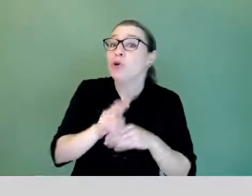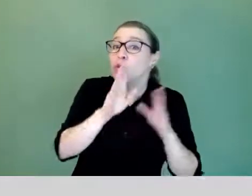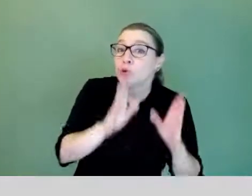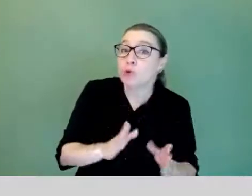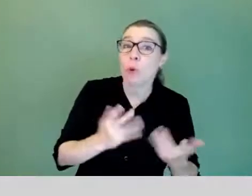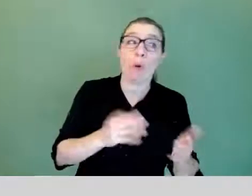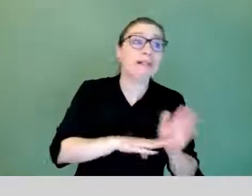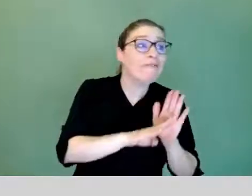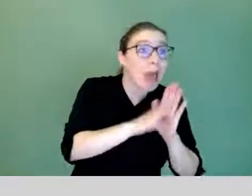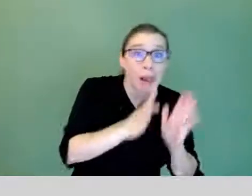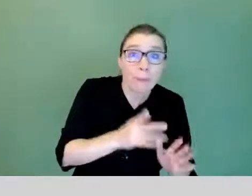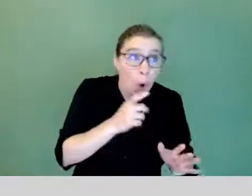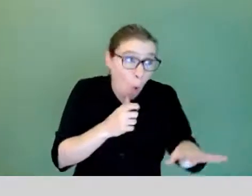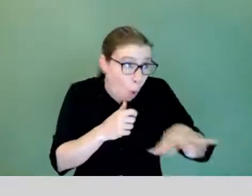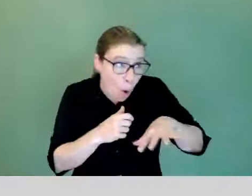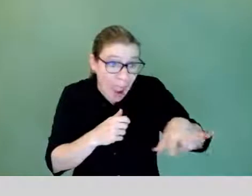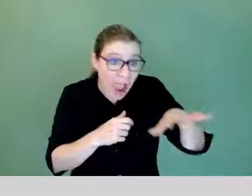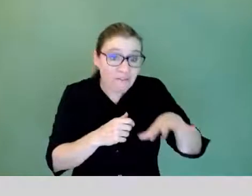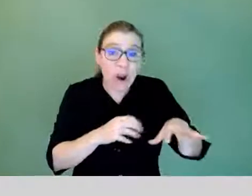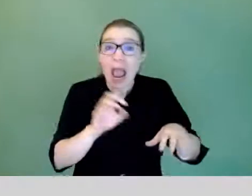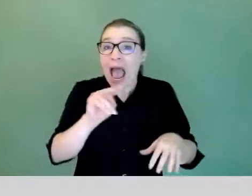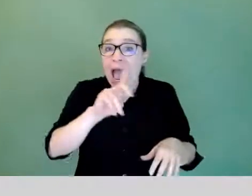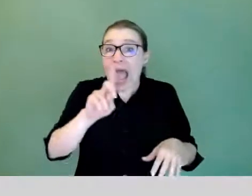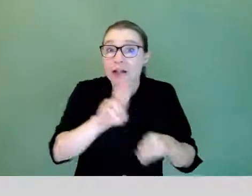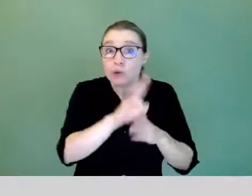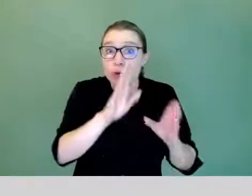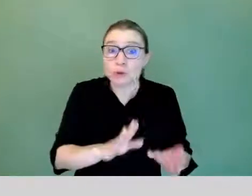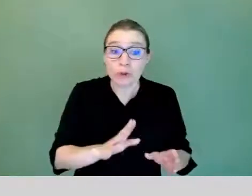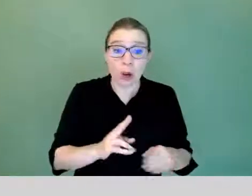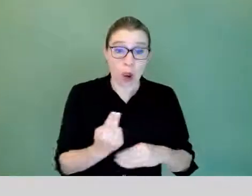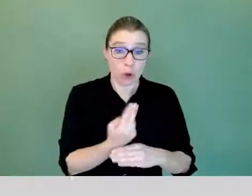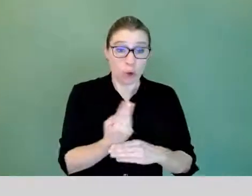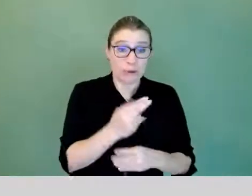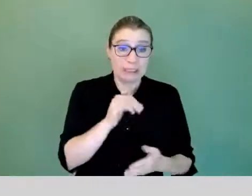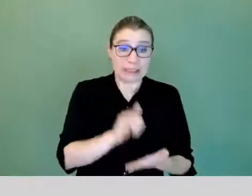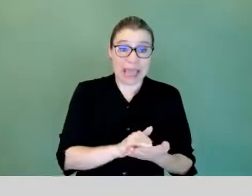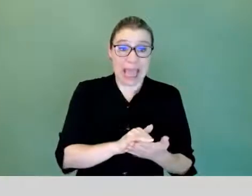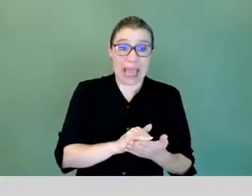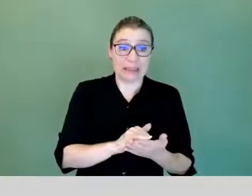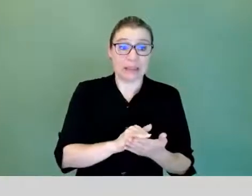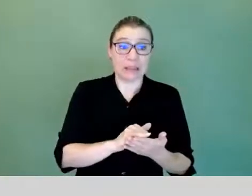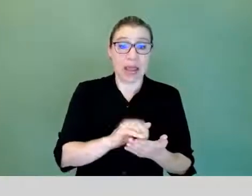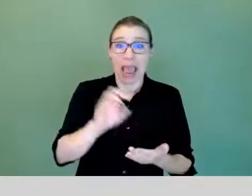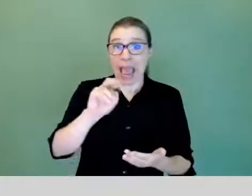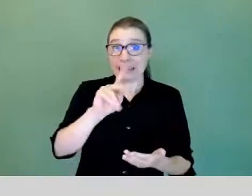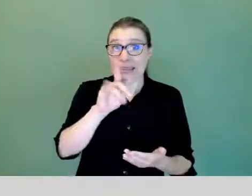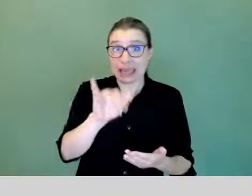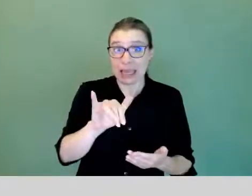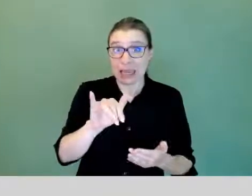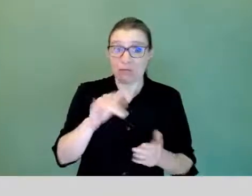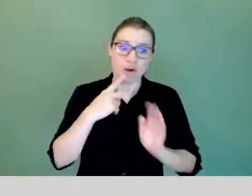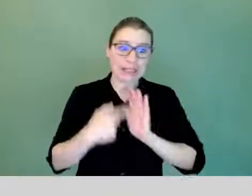or whenever the end-user uses this, this entity that is &xxe.